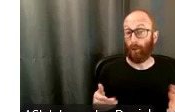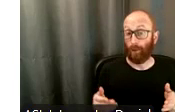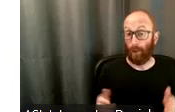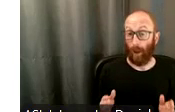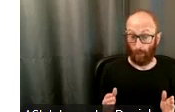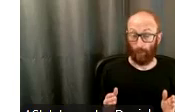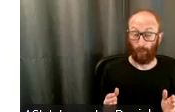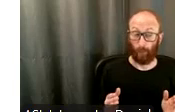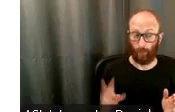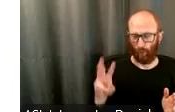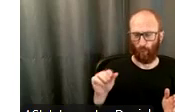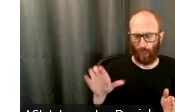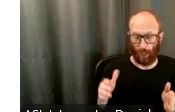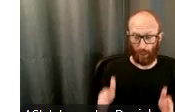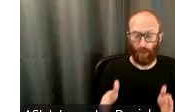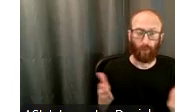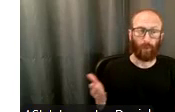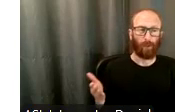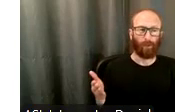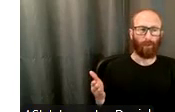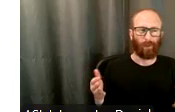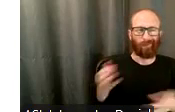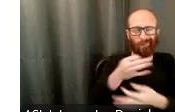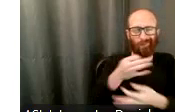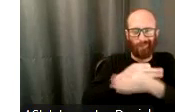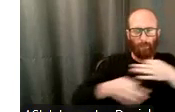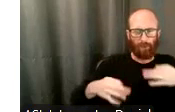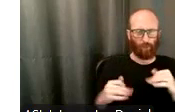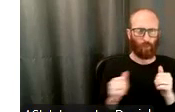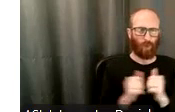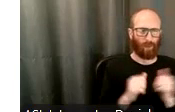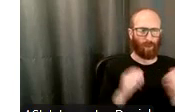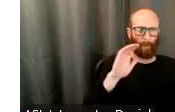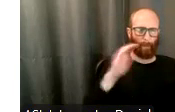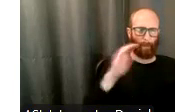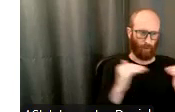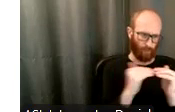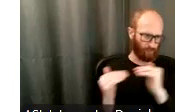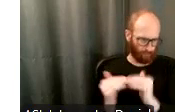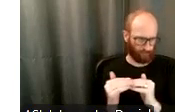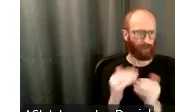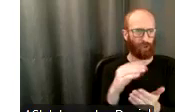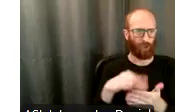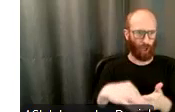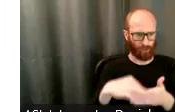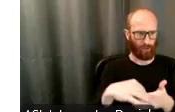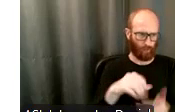are substitutions with comparable content course work, which my colleague Alexandra